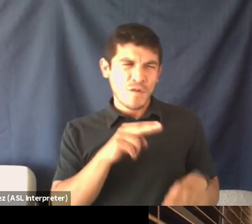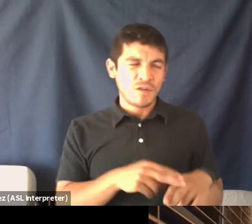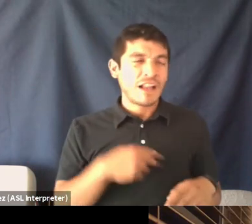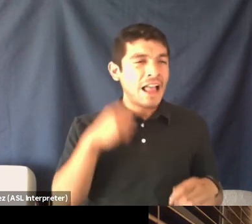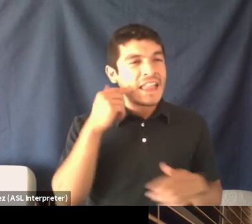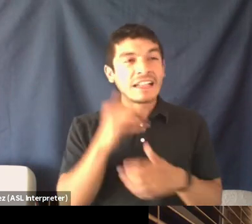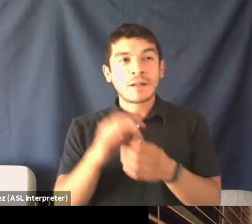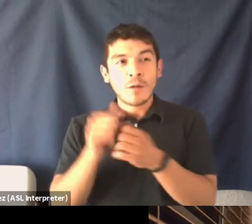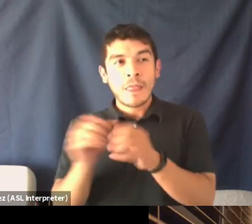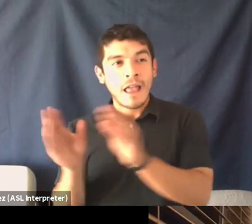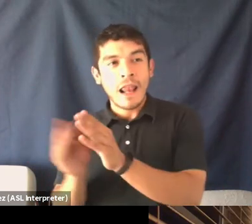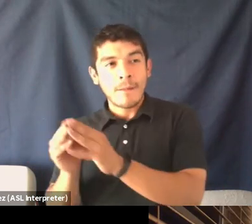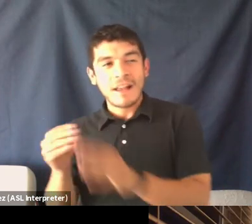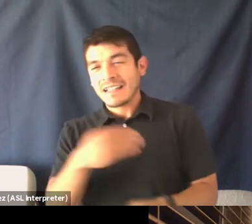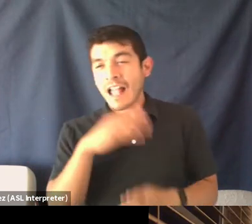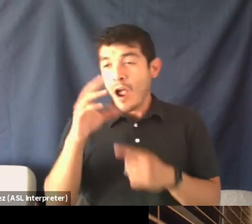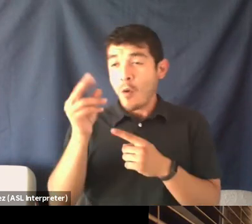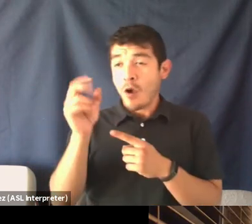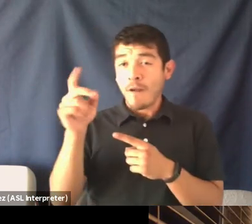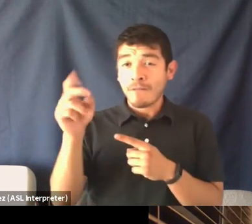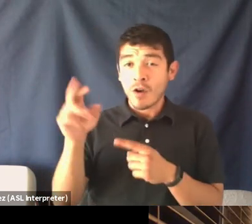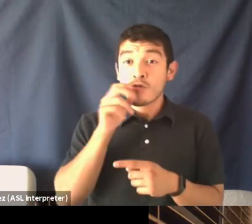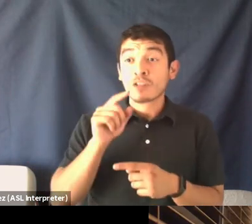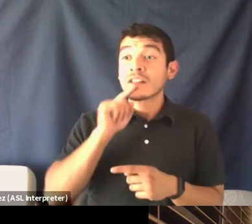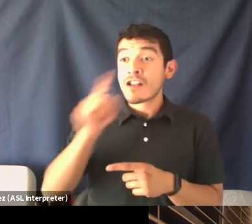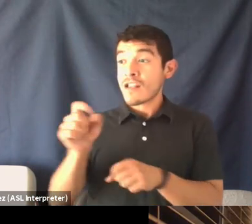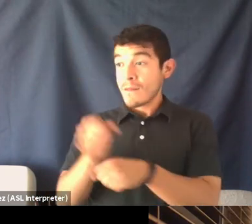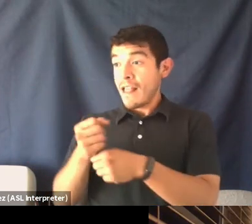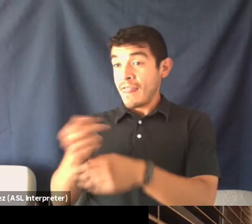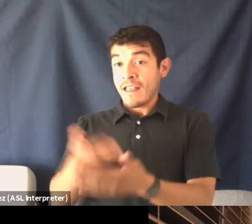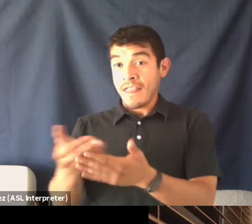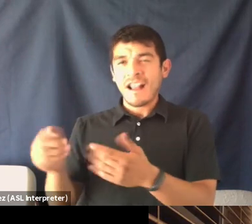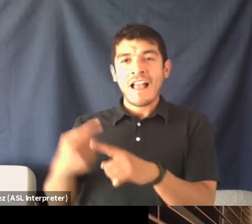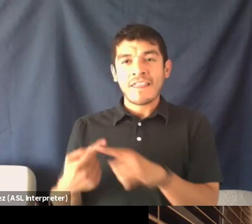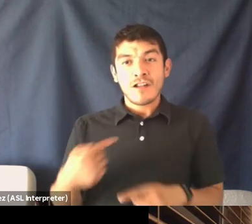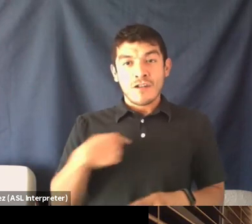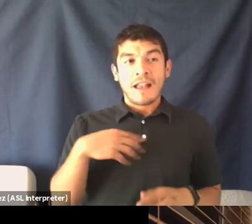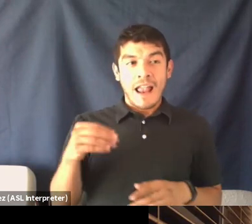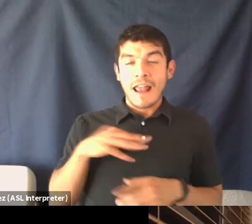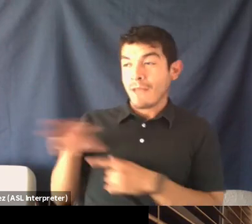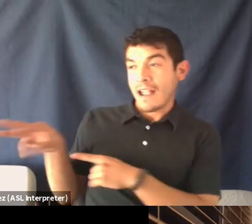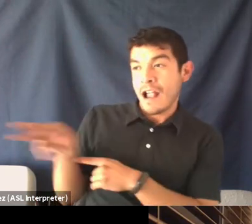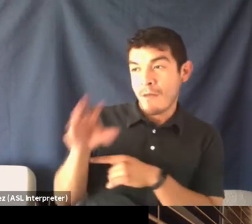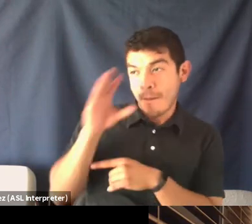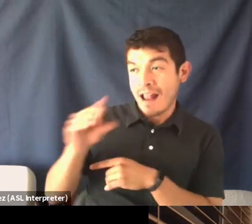it's like there's the choreographer who is actually choreographing the thing. And then there is me and my cinematographer and the sound person in the background.